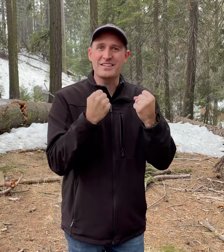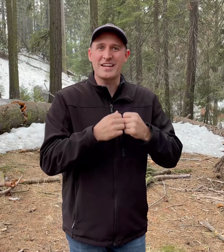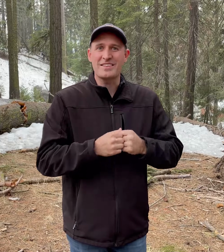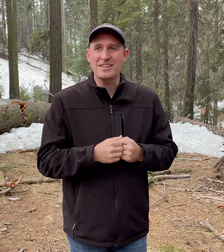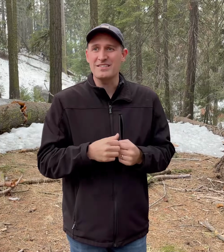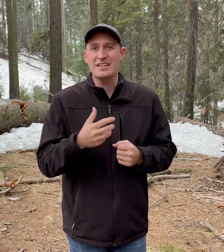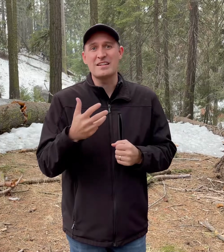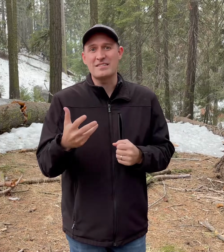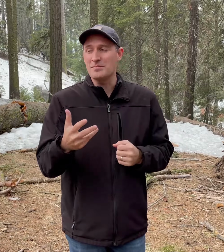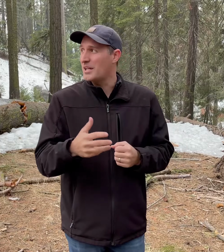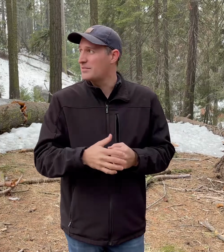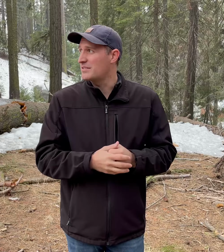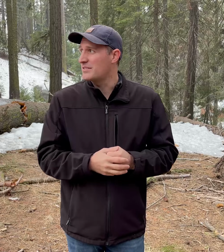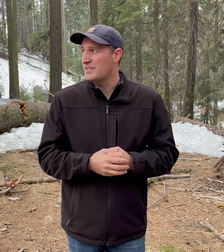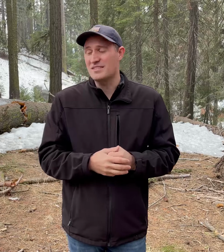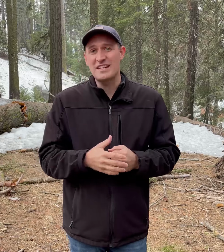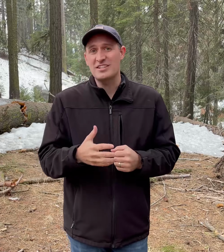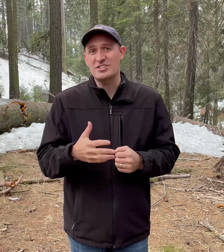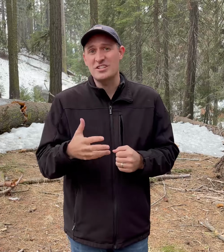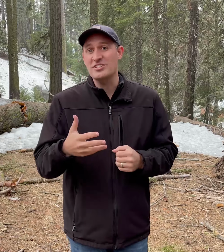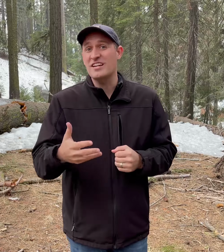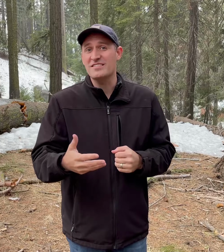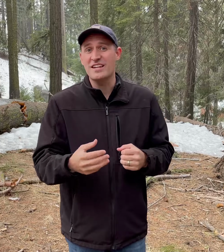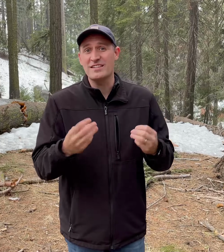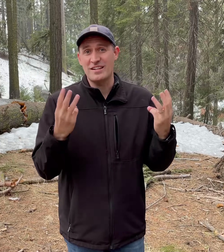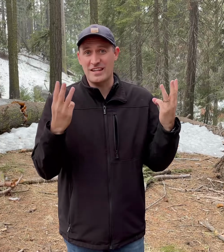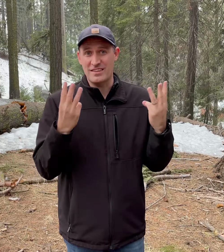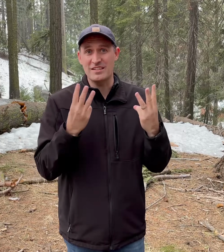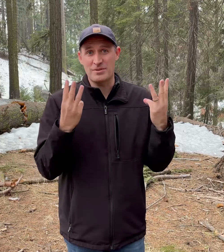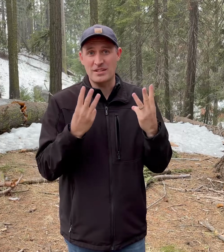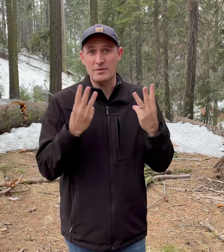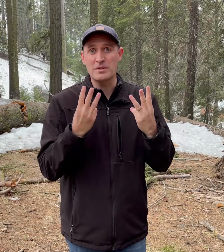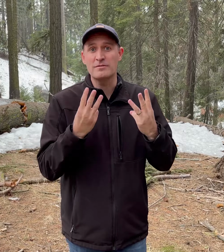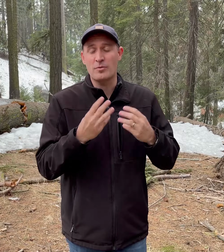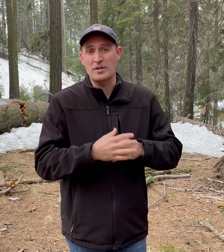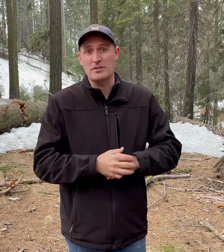like this and sometimes it's used as an English initialized sign like this with a "w" for winter